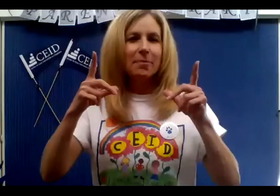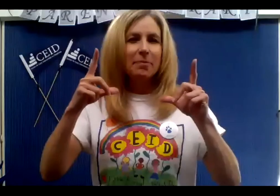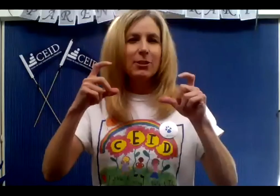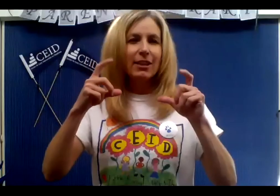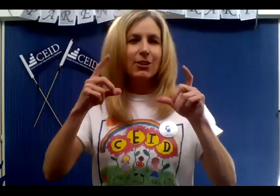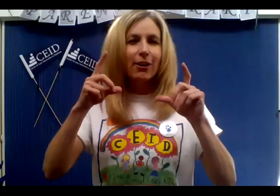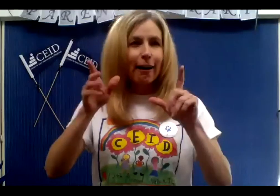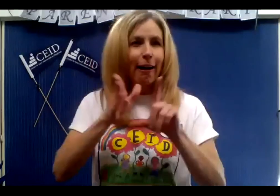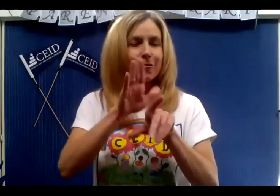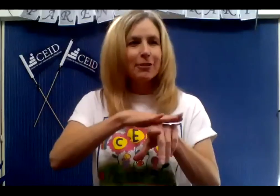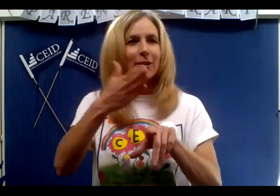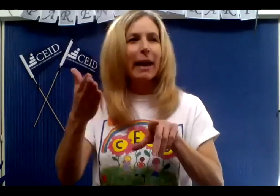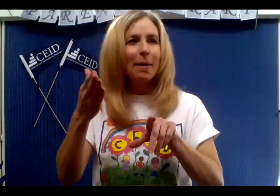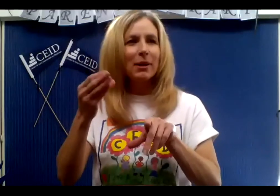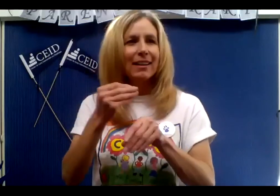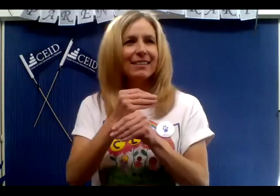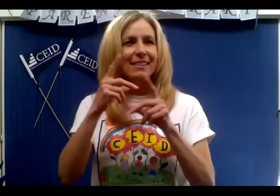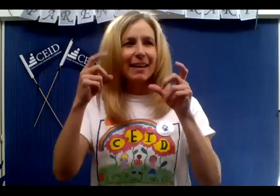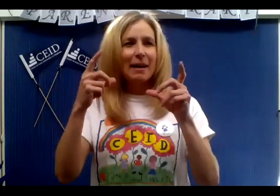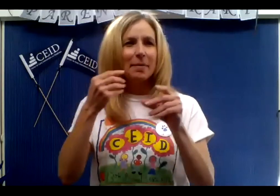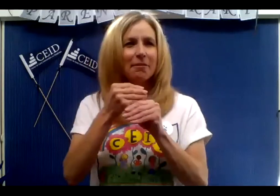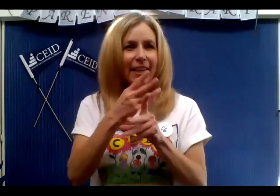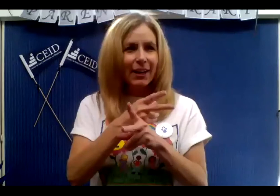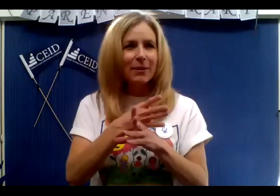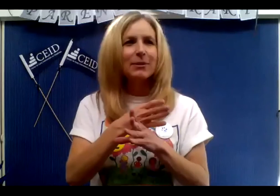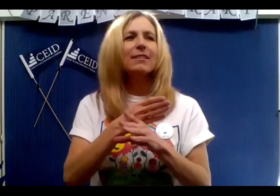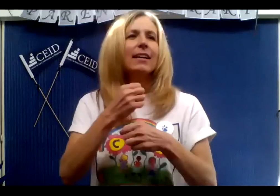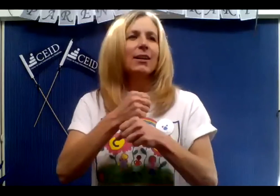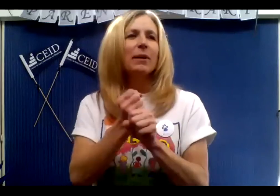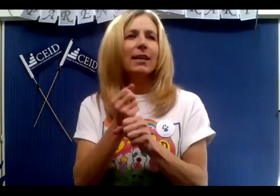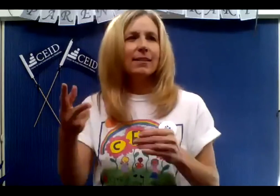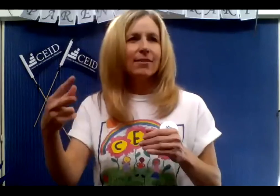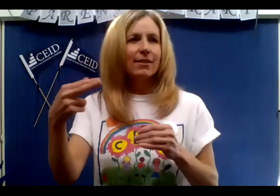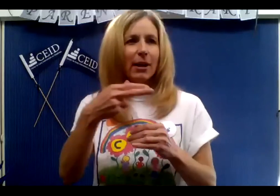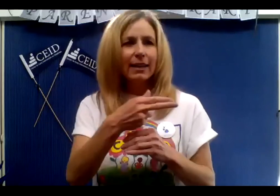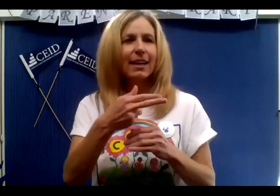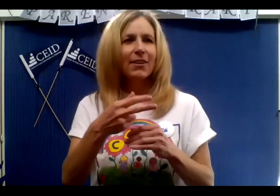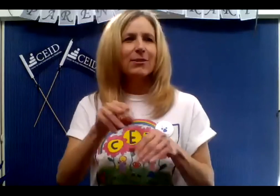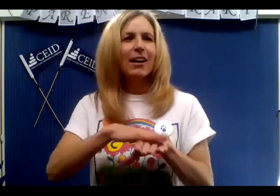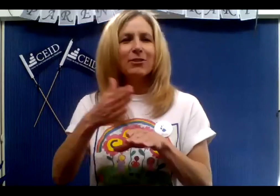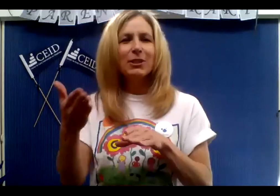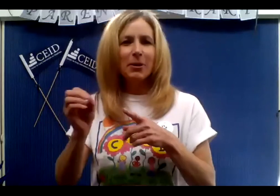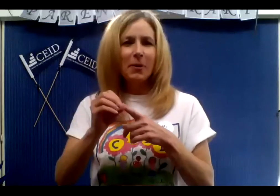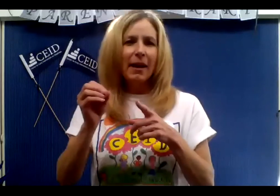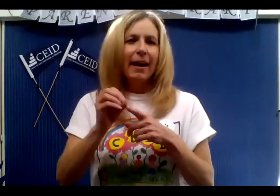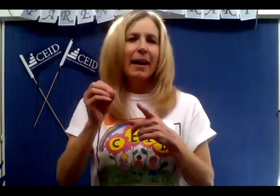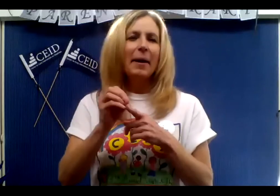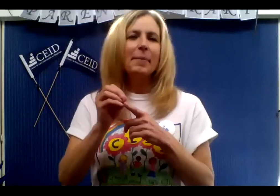to turn off your cameras and videos. We can try to cut those off, too.